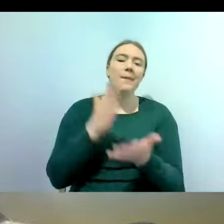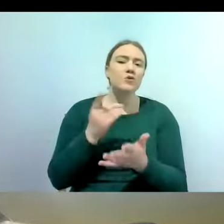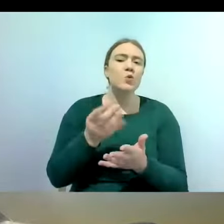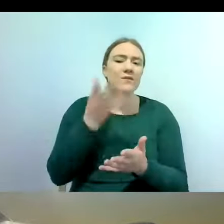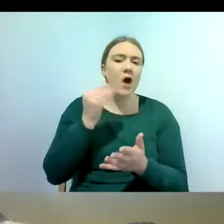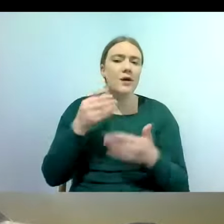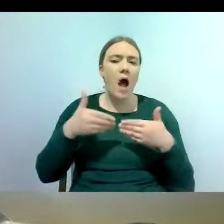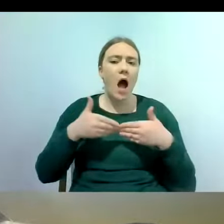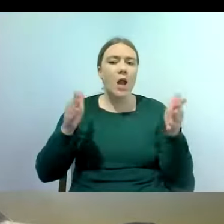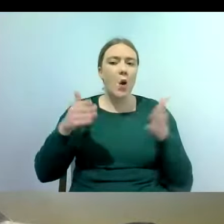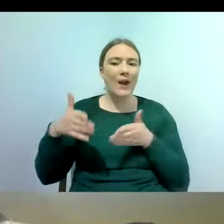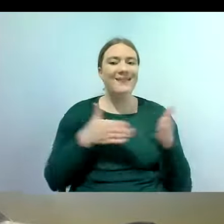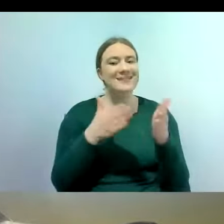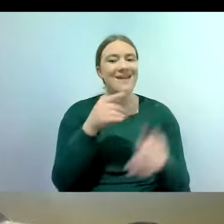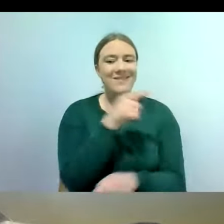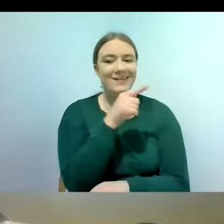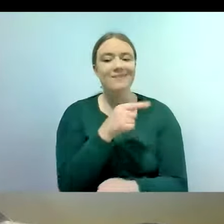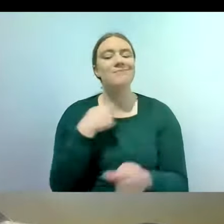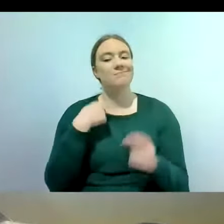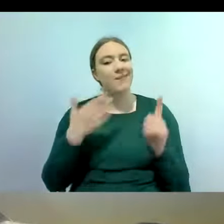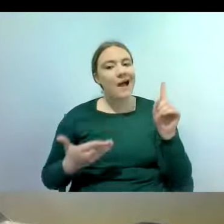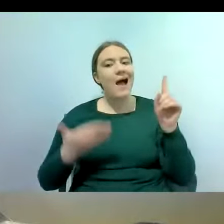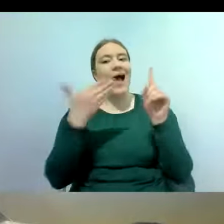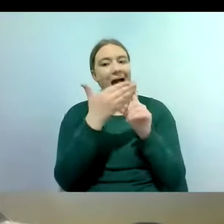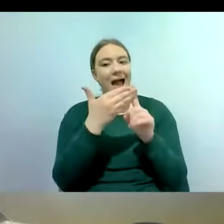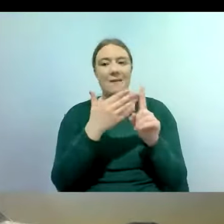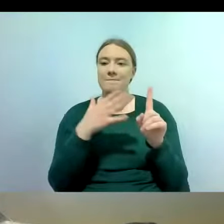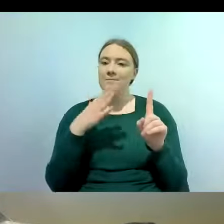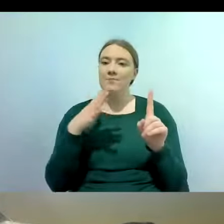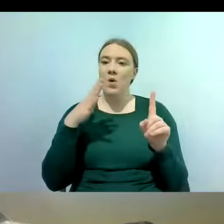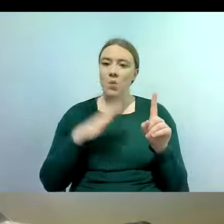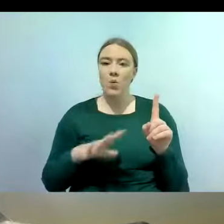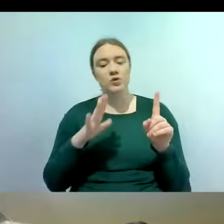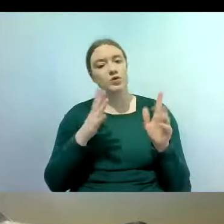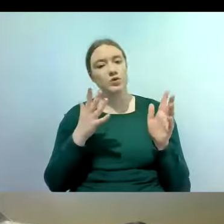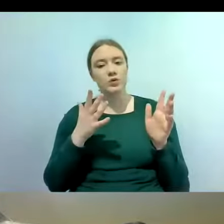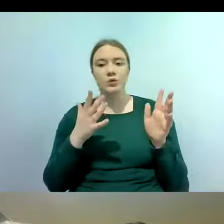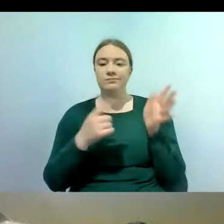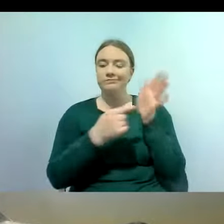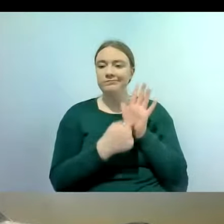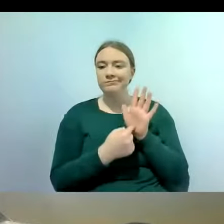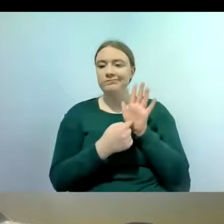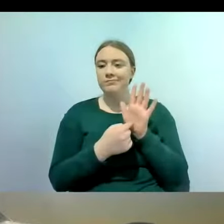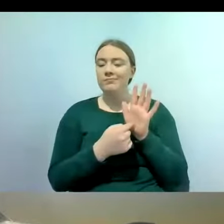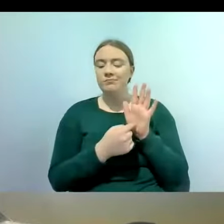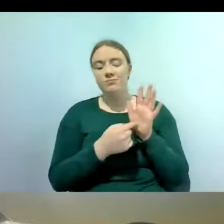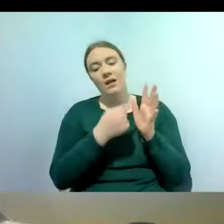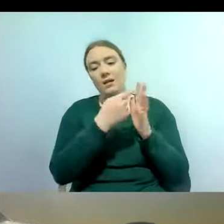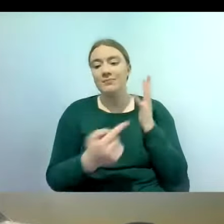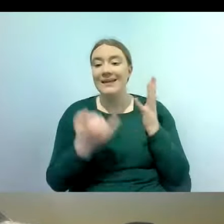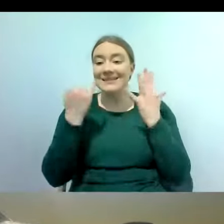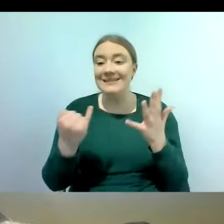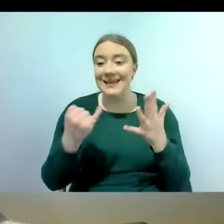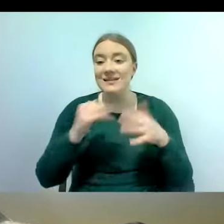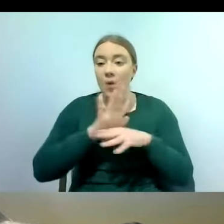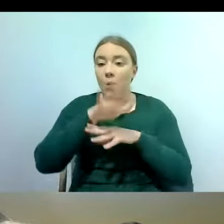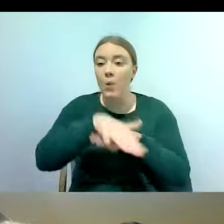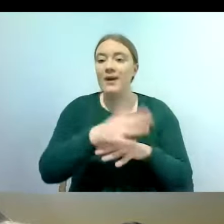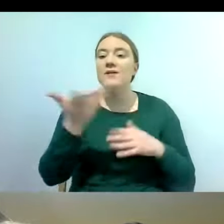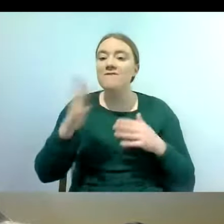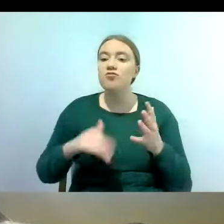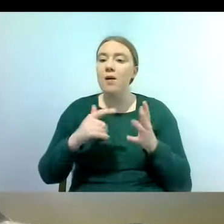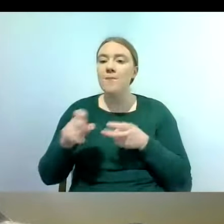um is aiming to address um six uh weirs on the river severn if i get my pointer here um